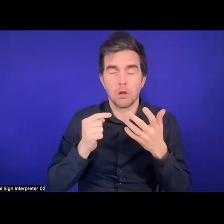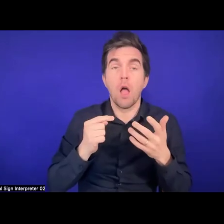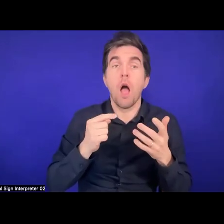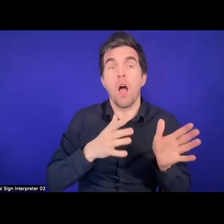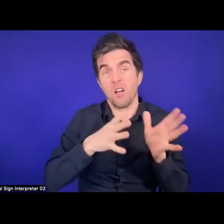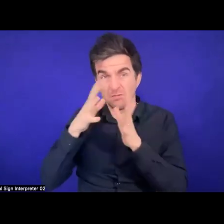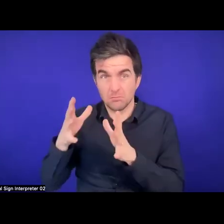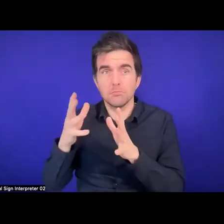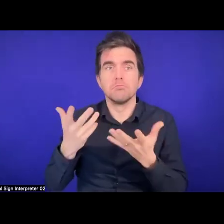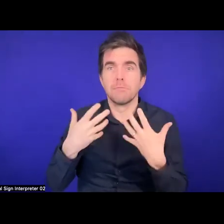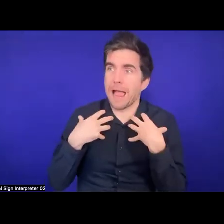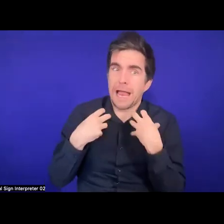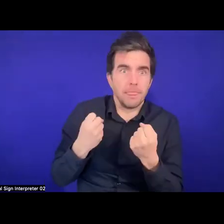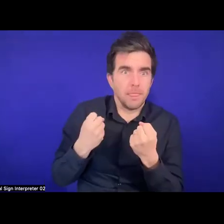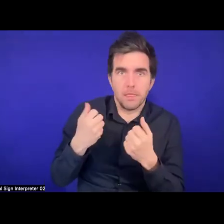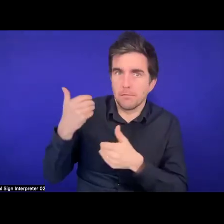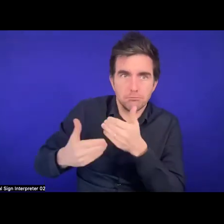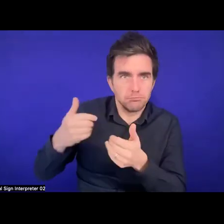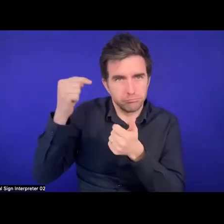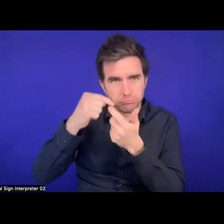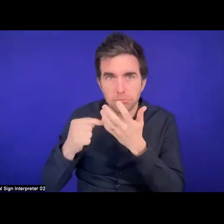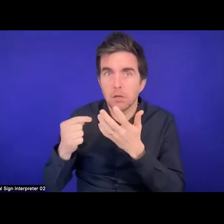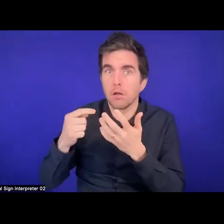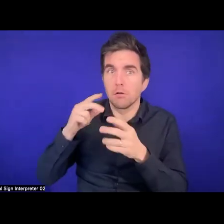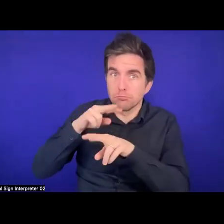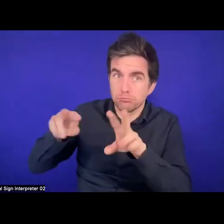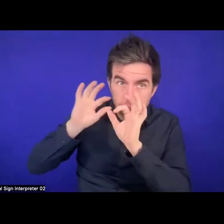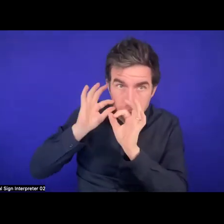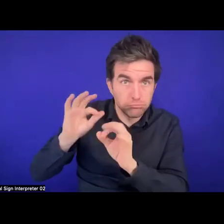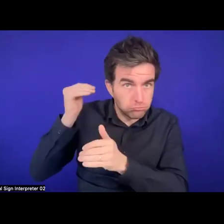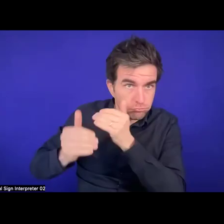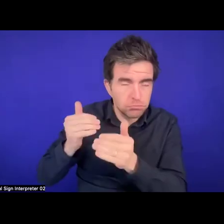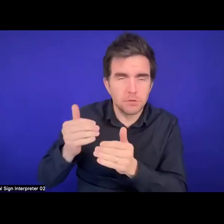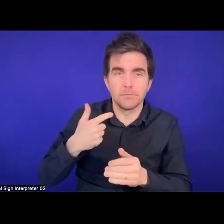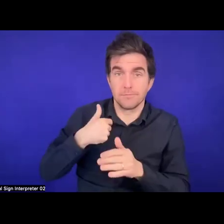centre for Rehabilitation global health systems which is a WHO collaboration centre. We have very